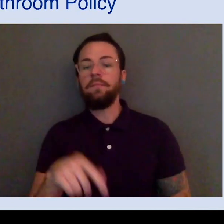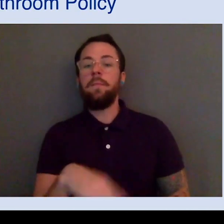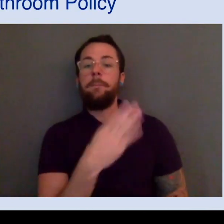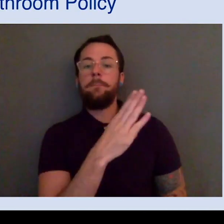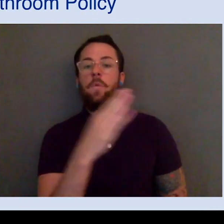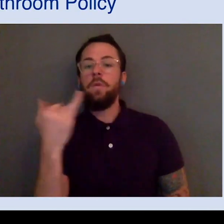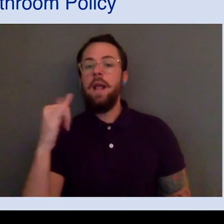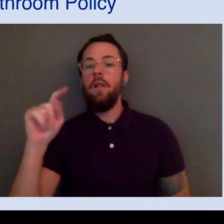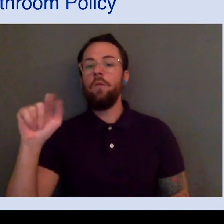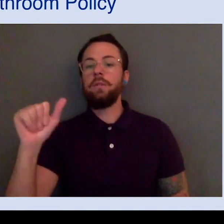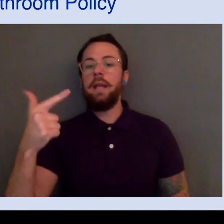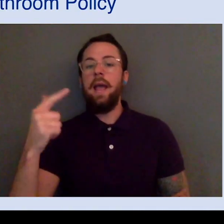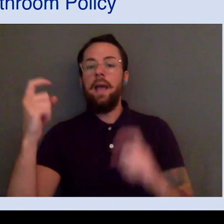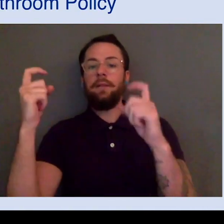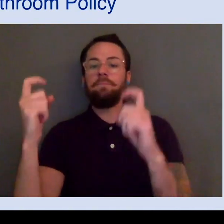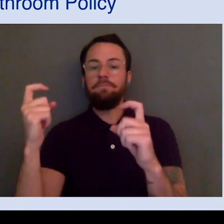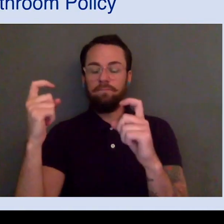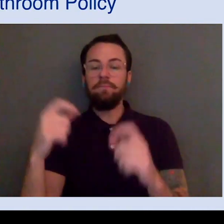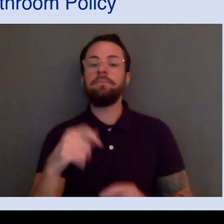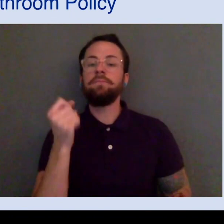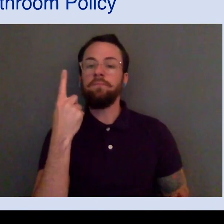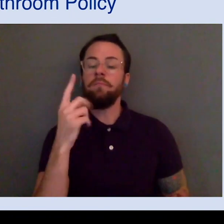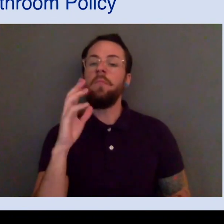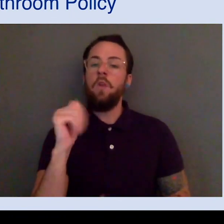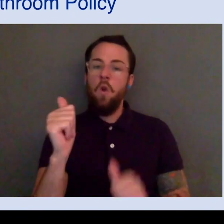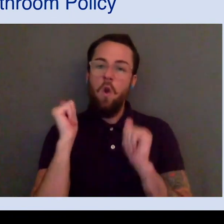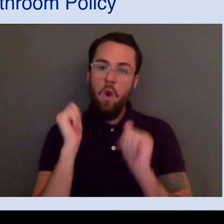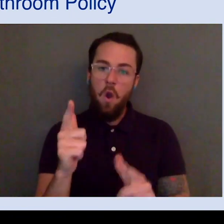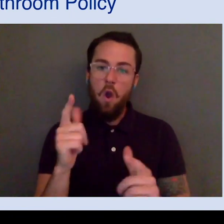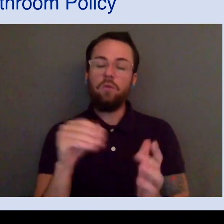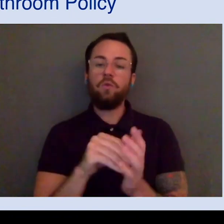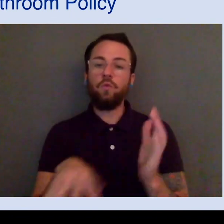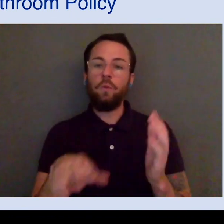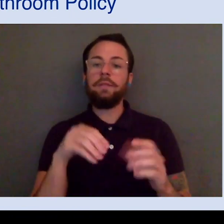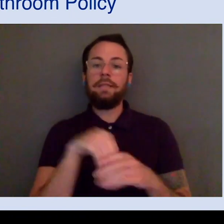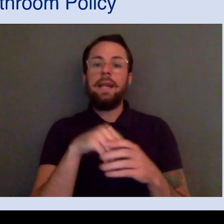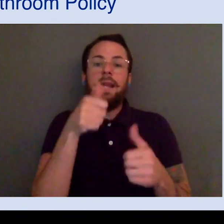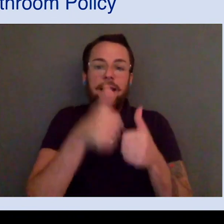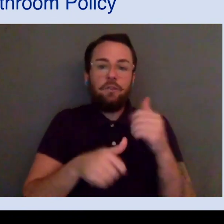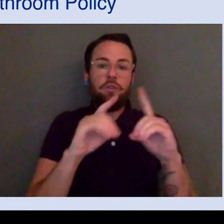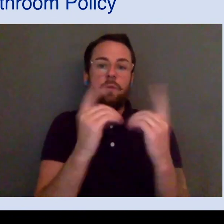So if you see the picture on the end, and you see they're in the bathroom and there's